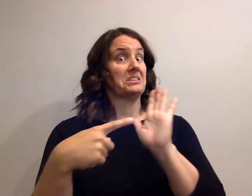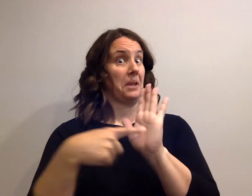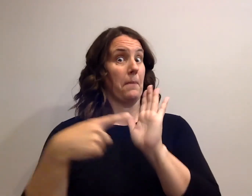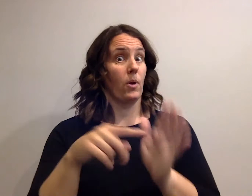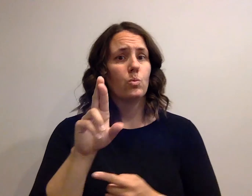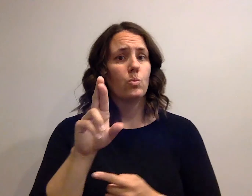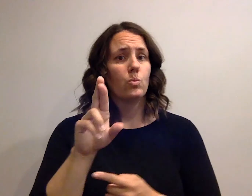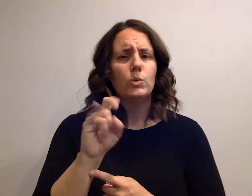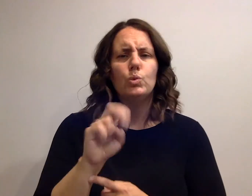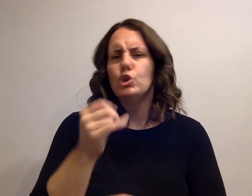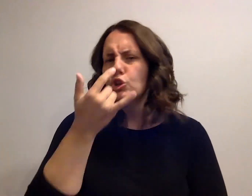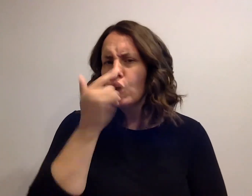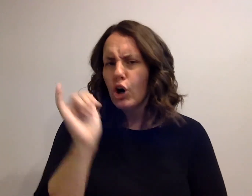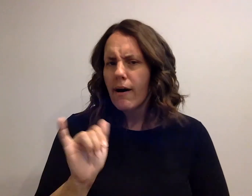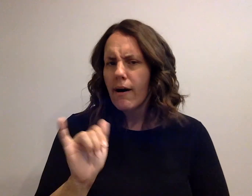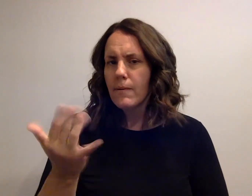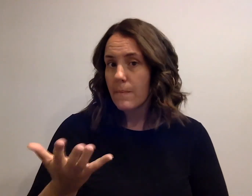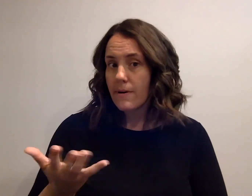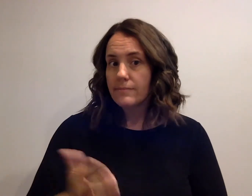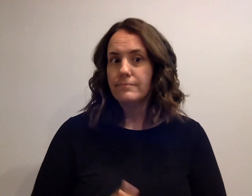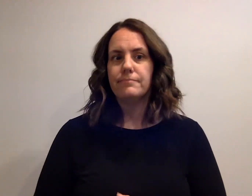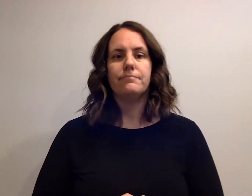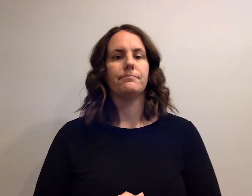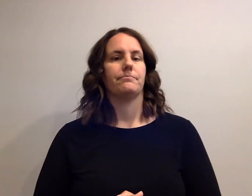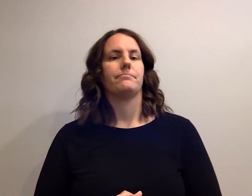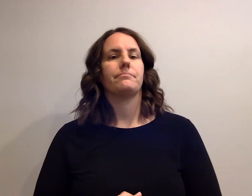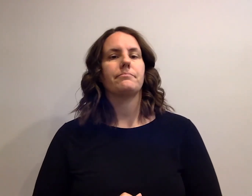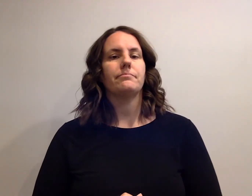The following is an example resolution: